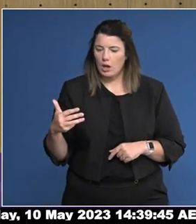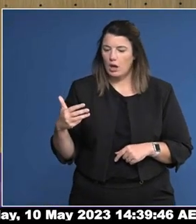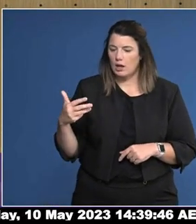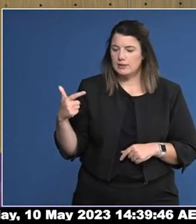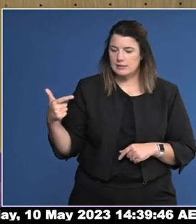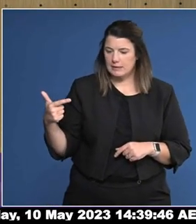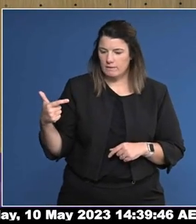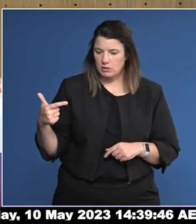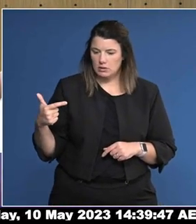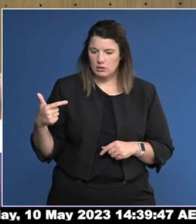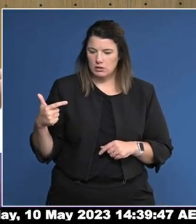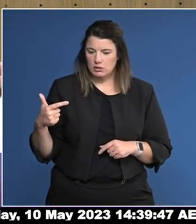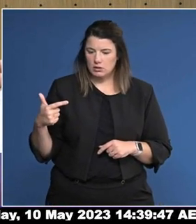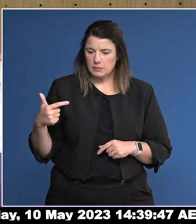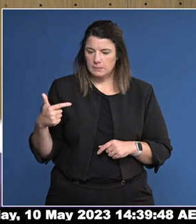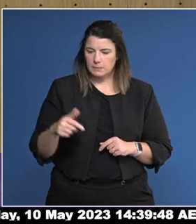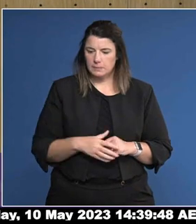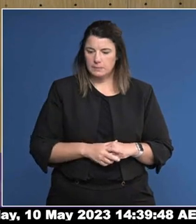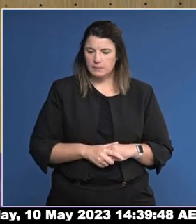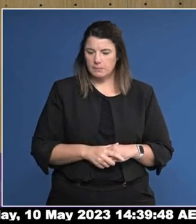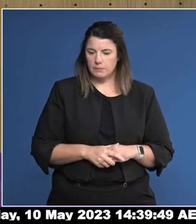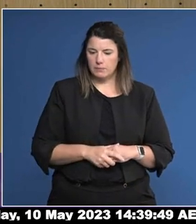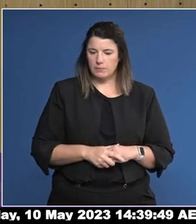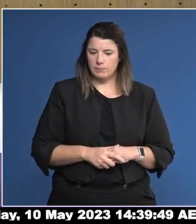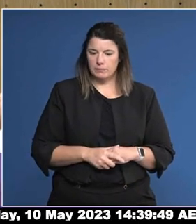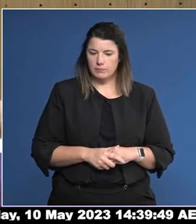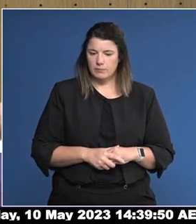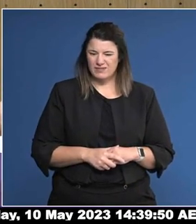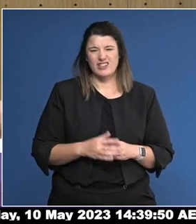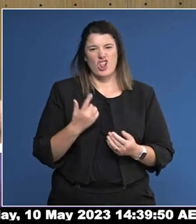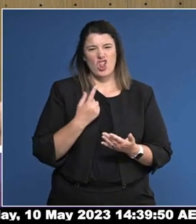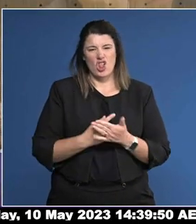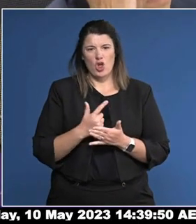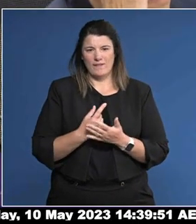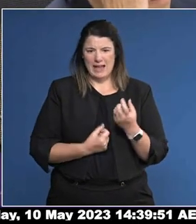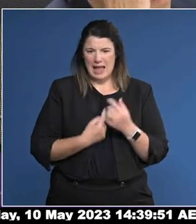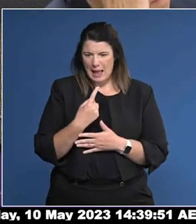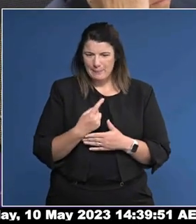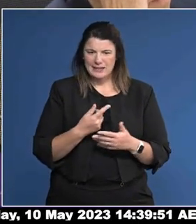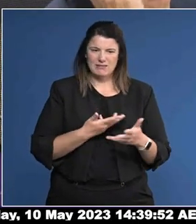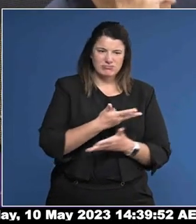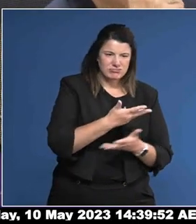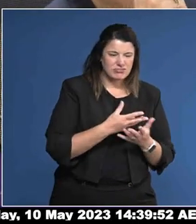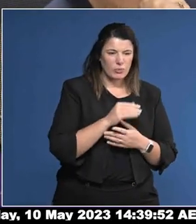So, what I want to put to you is there's quite a lot of activity going on and interaction with Child Safety and Education.